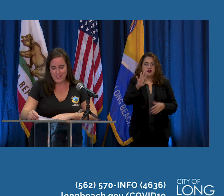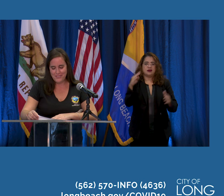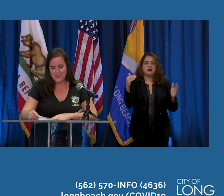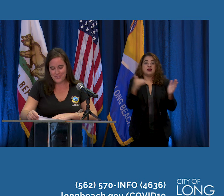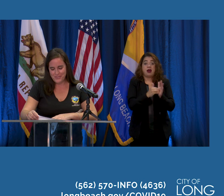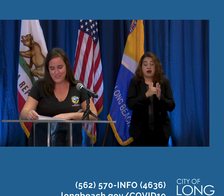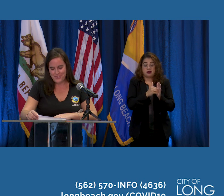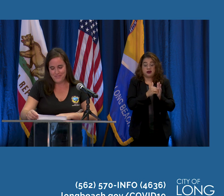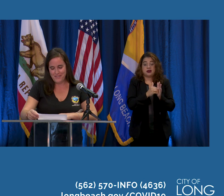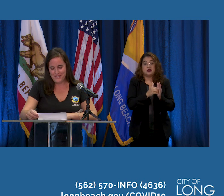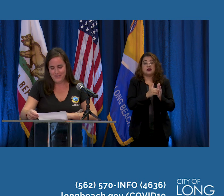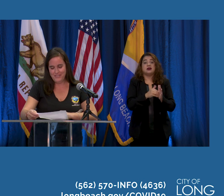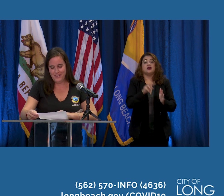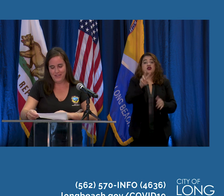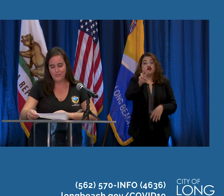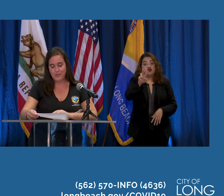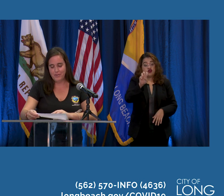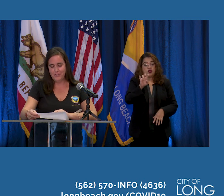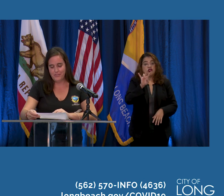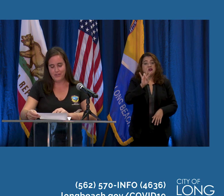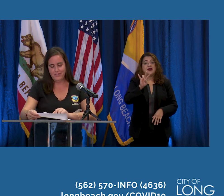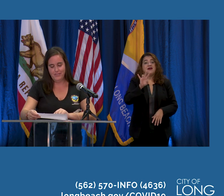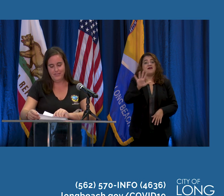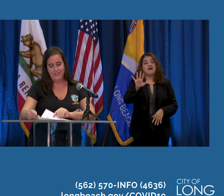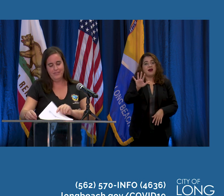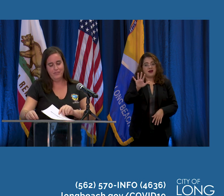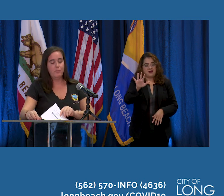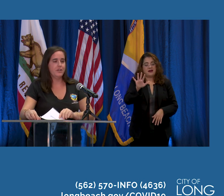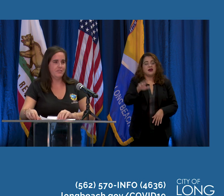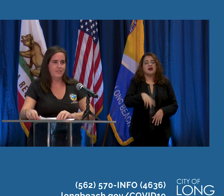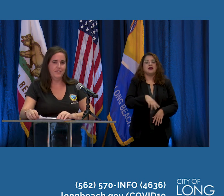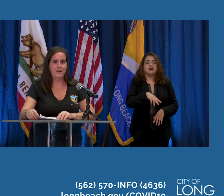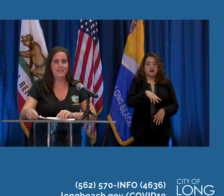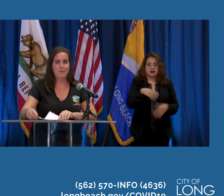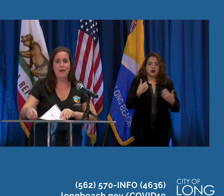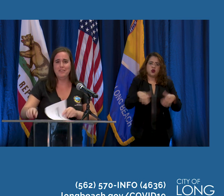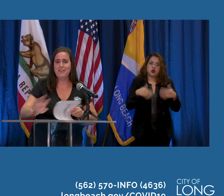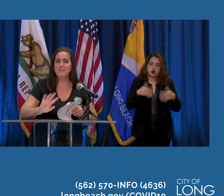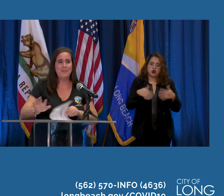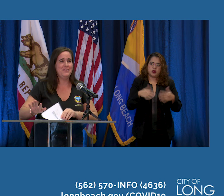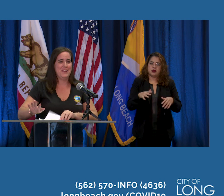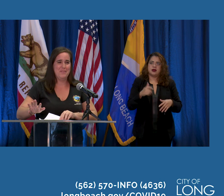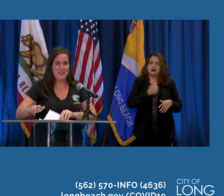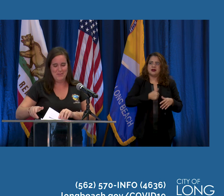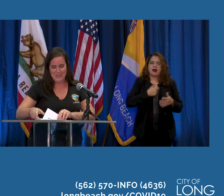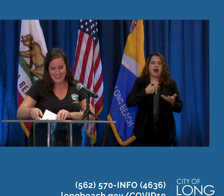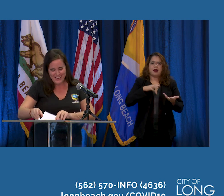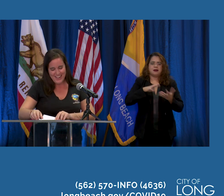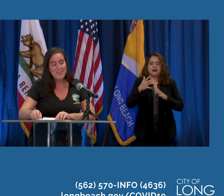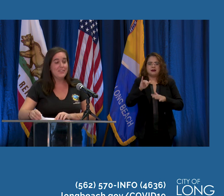254,235 tests were administered in the city since March of this year and I apologize for messing up that number.